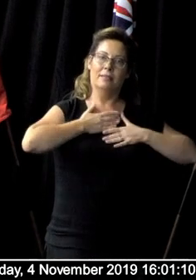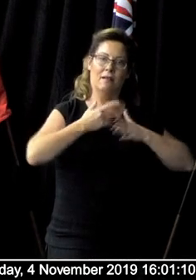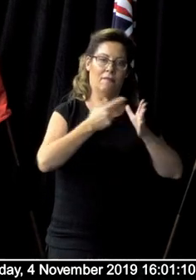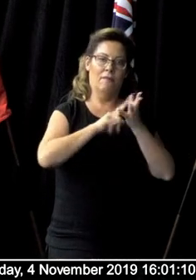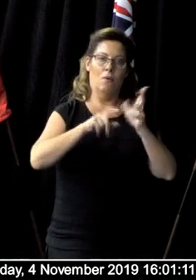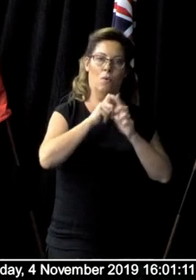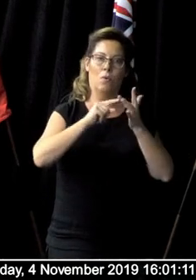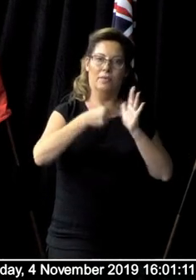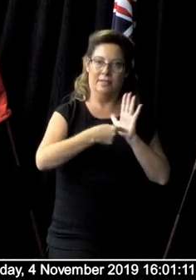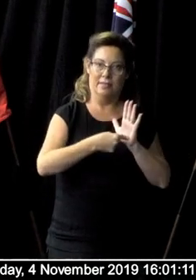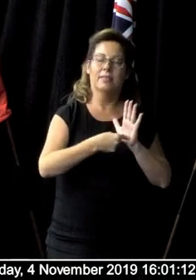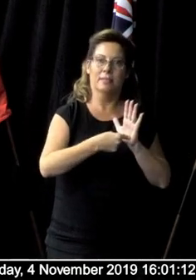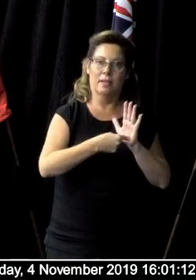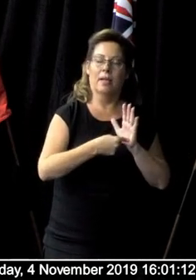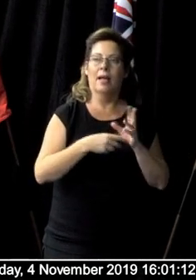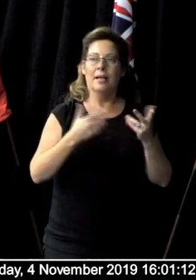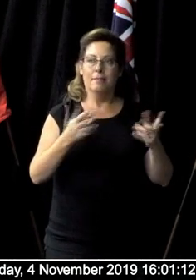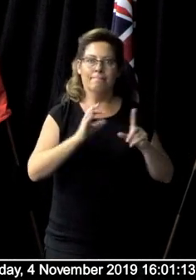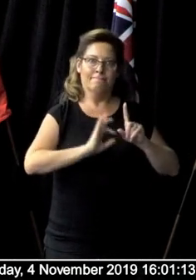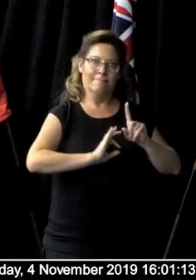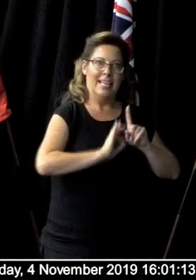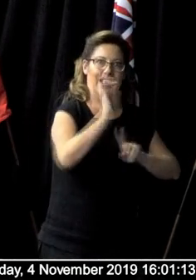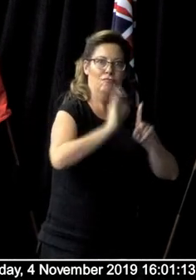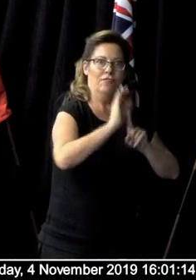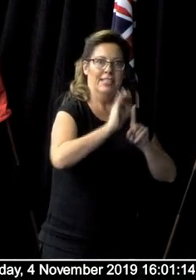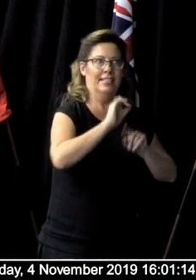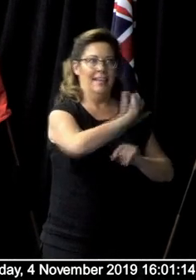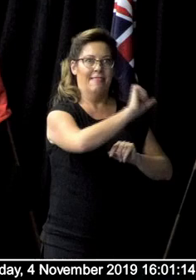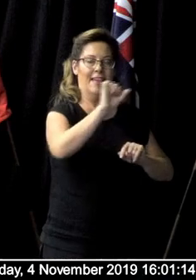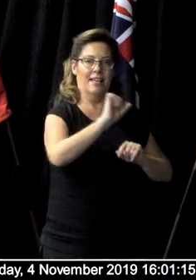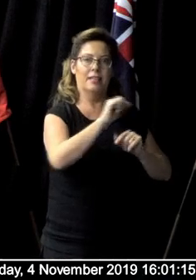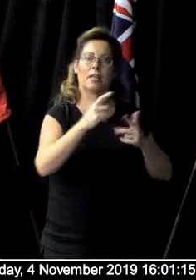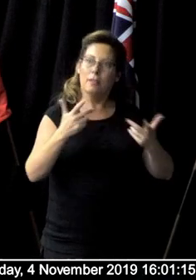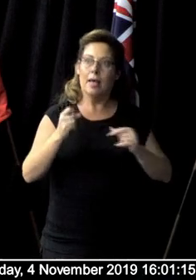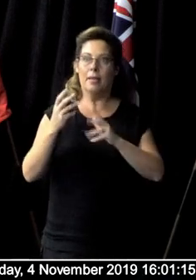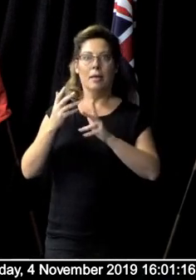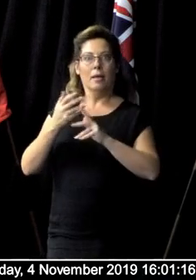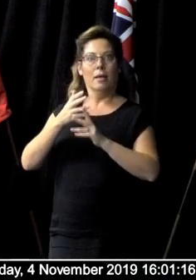perspective of people with disability involved in audit teams in schools.